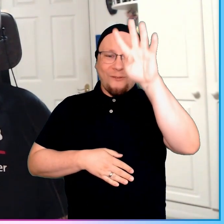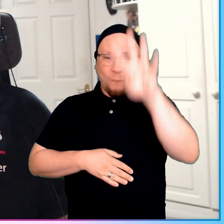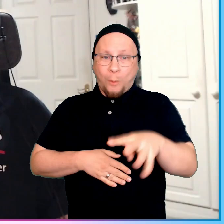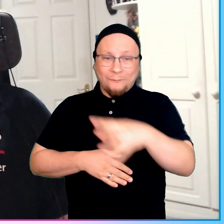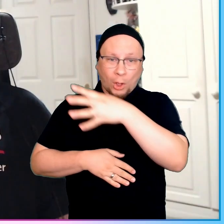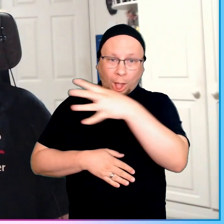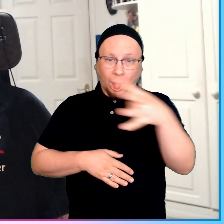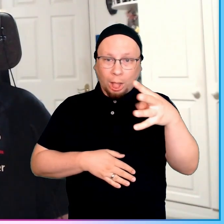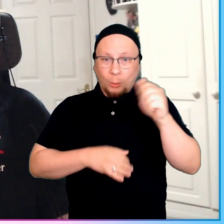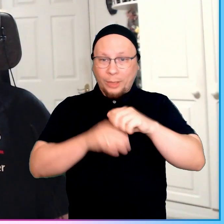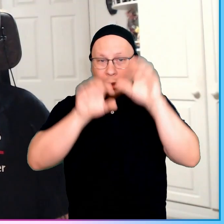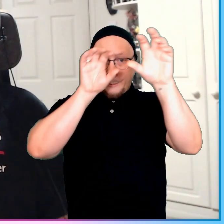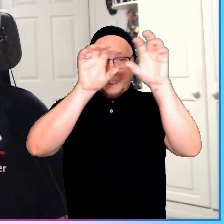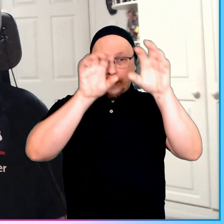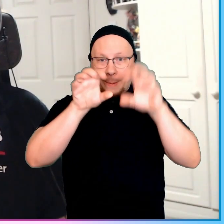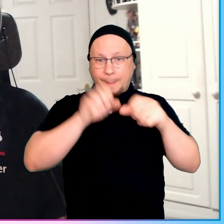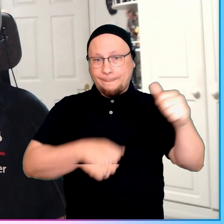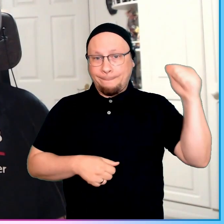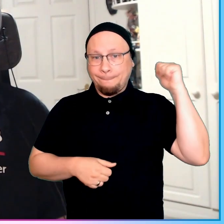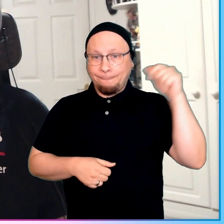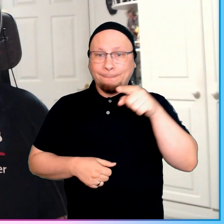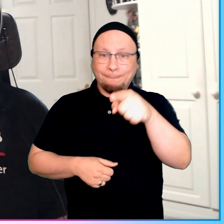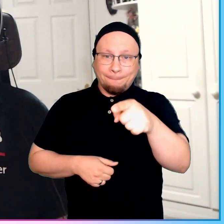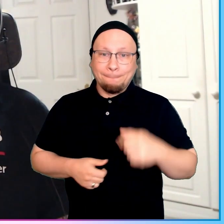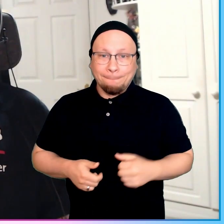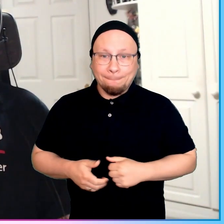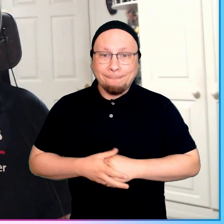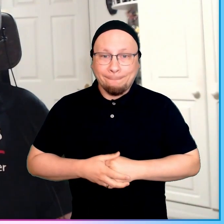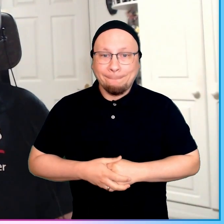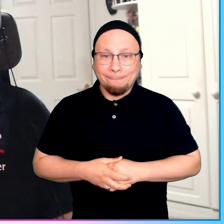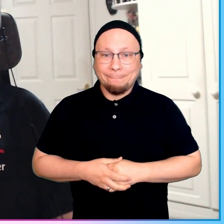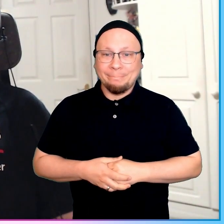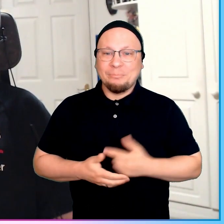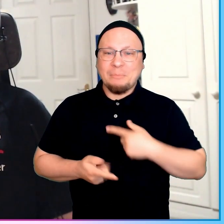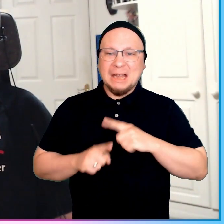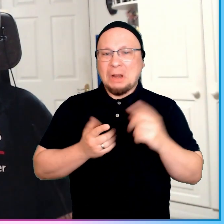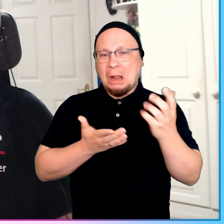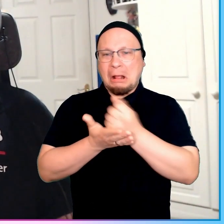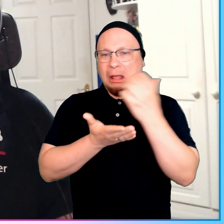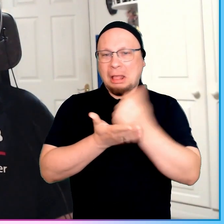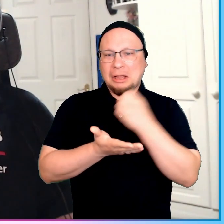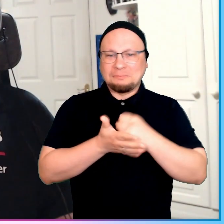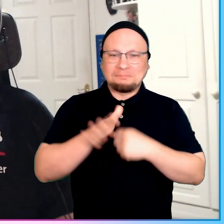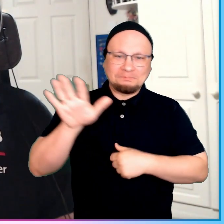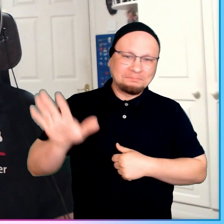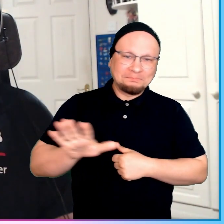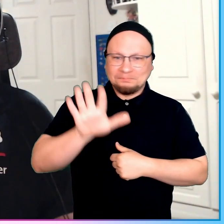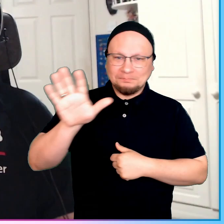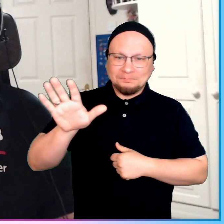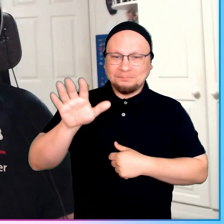a display holding various Pop-Vinyl figures from various franchises that I’ve accumulated,